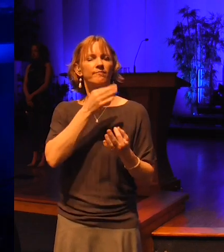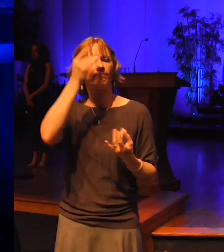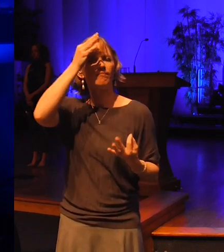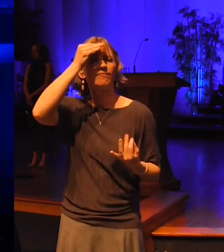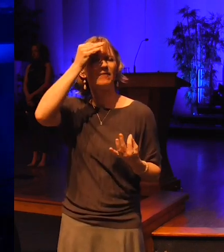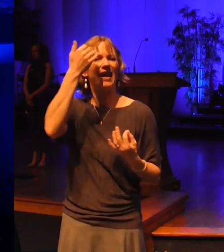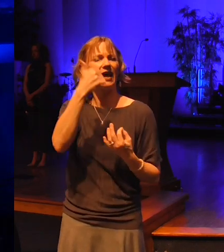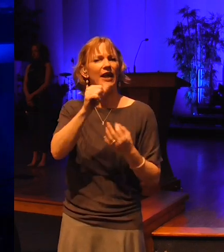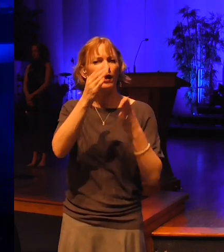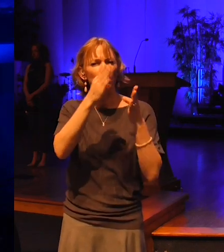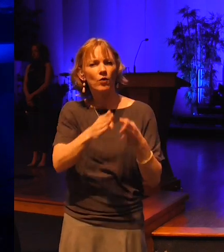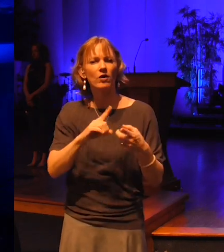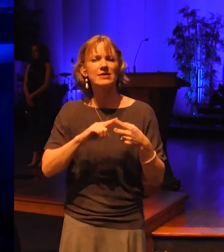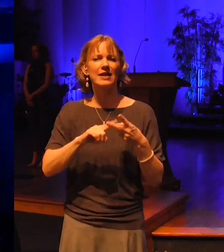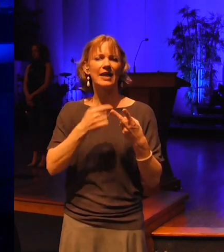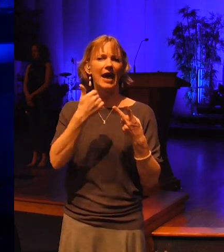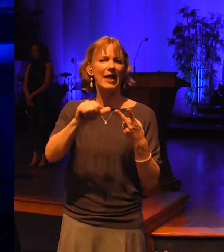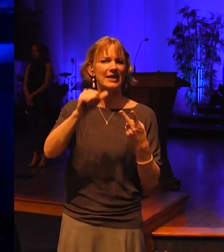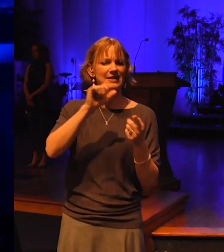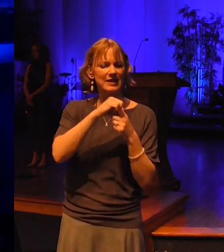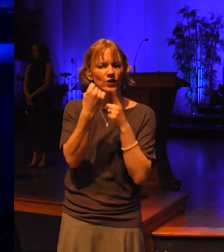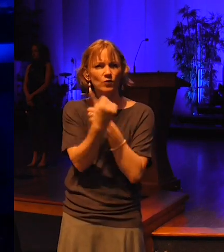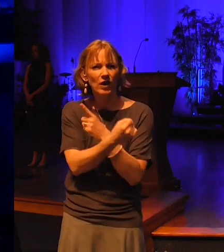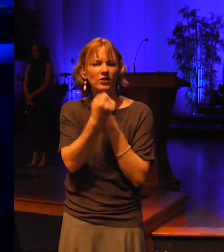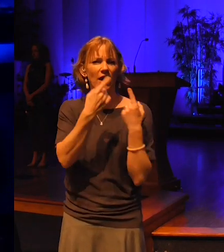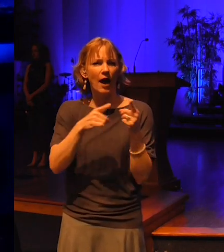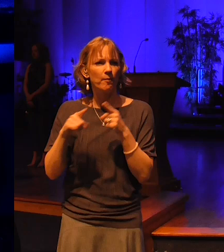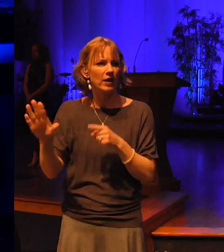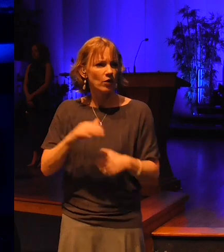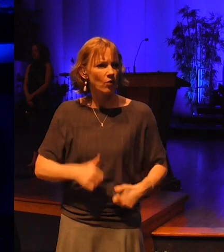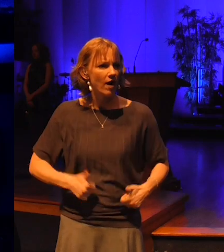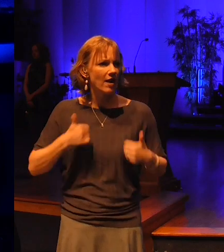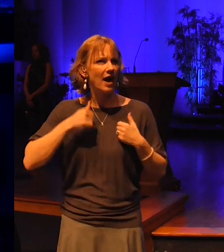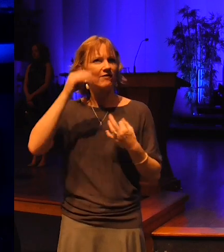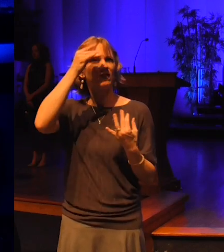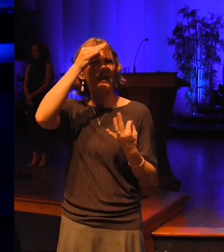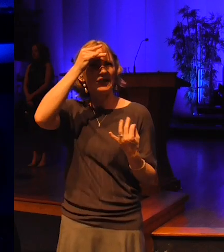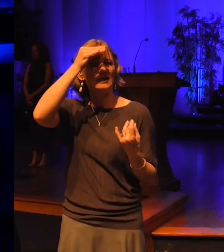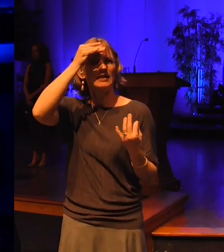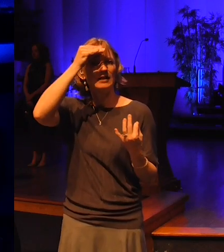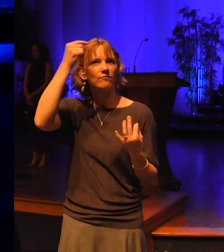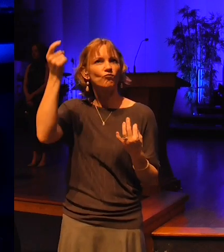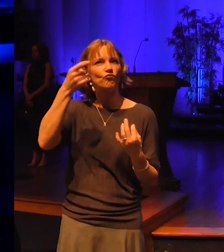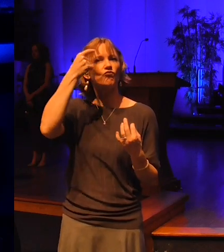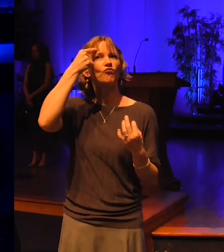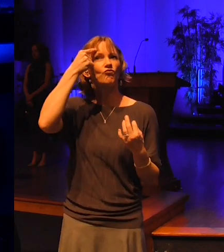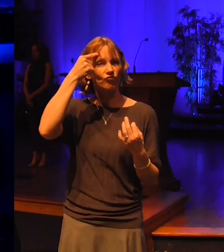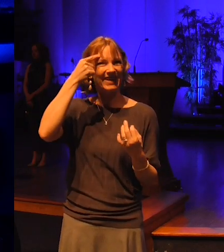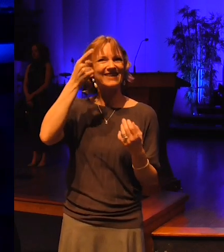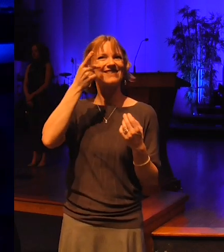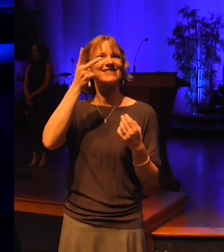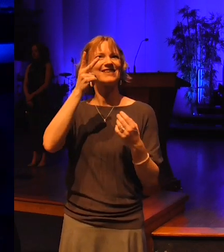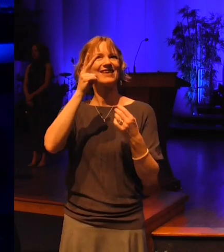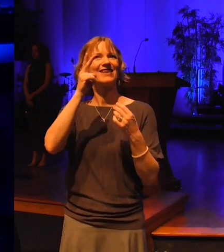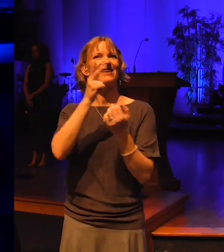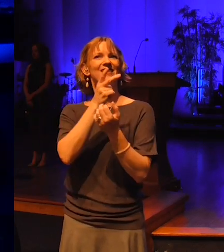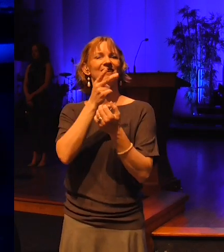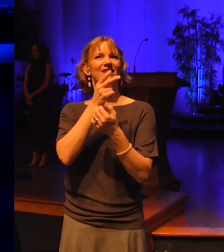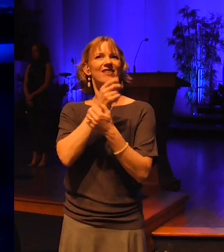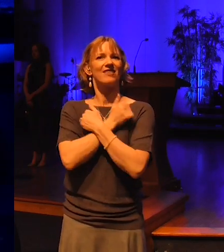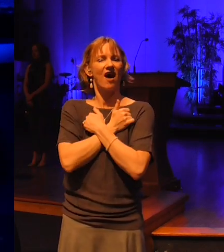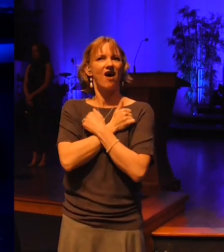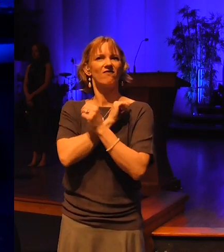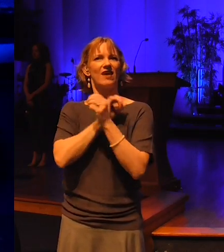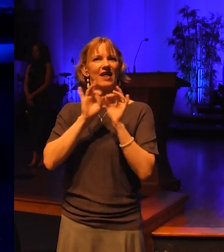circumstance taking place just to see it being surrounded by that love and light of the sacred